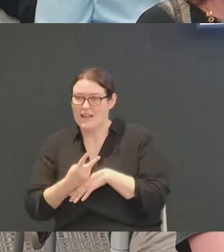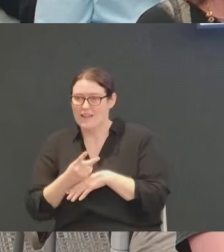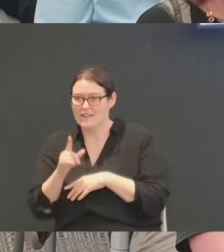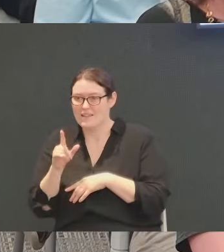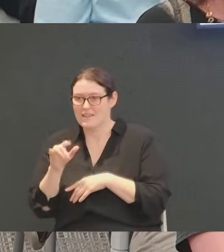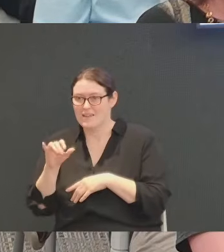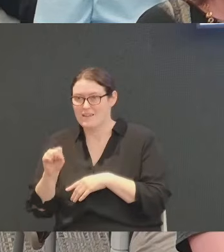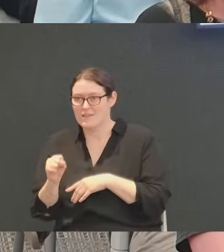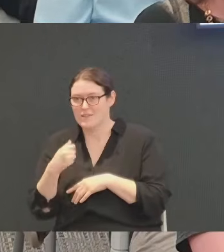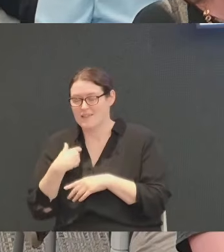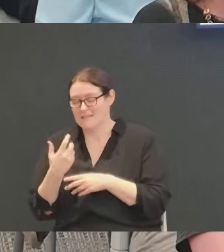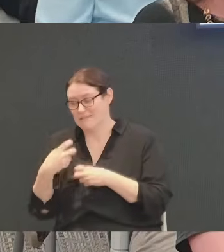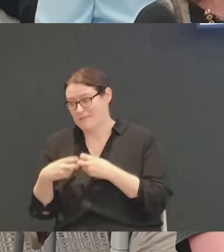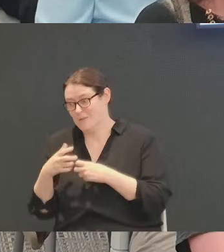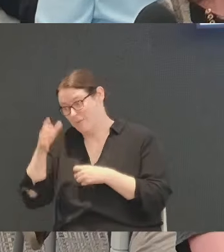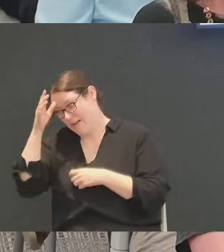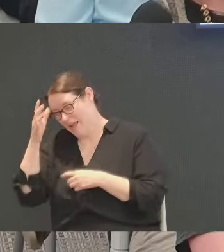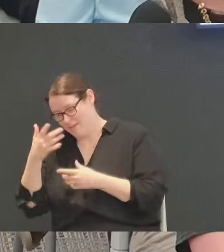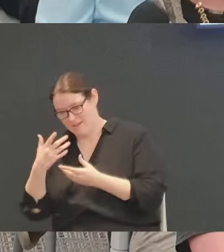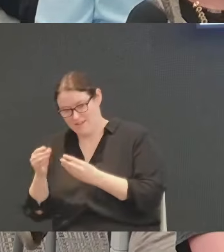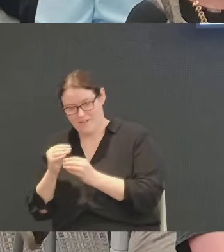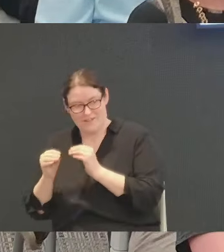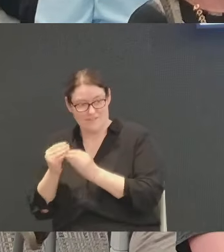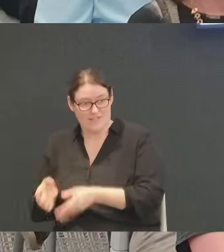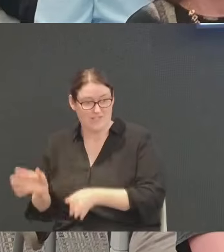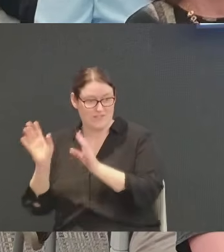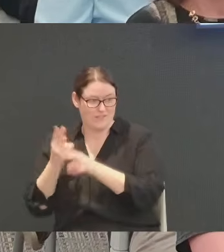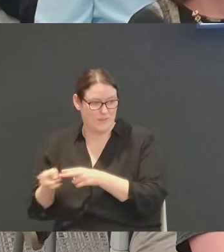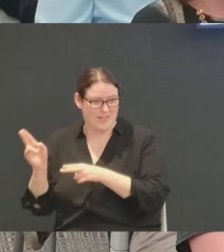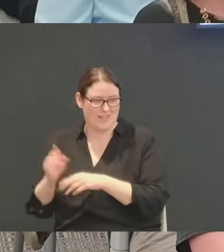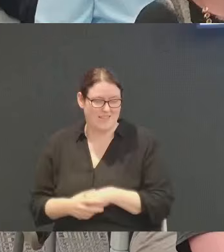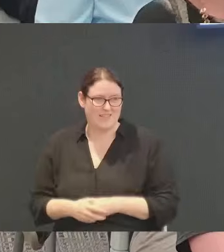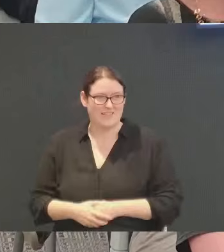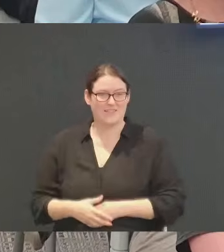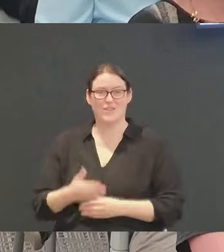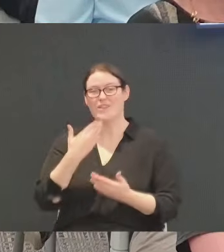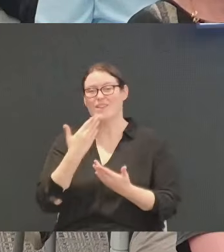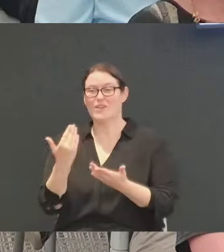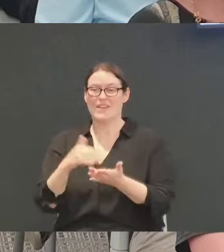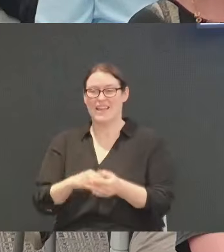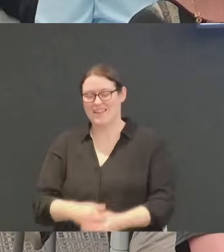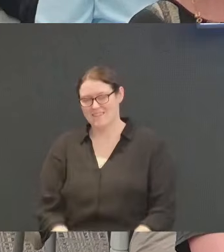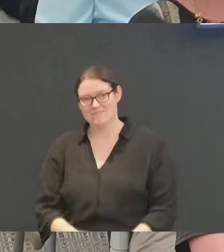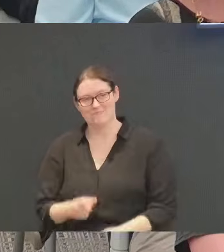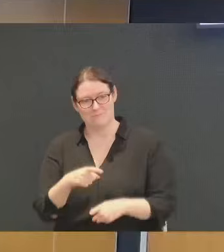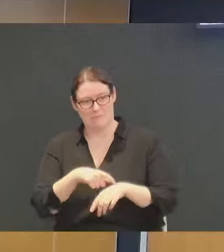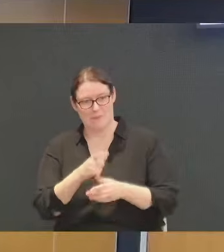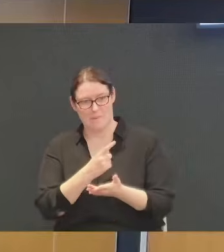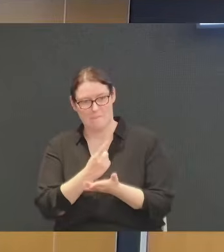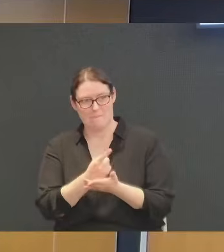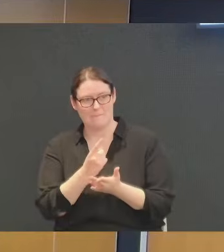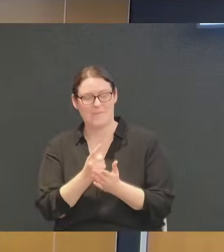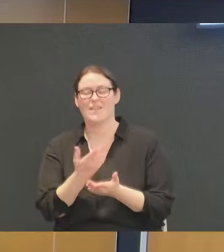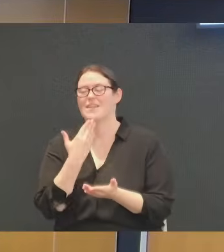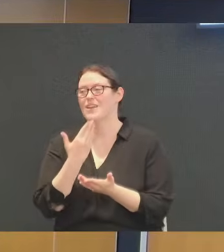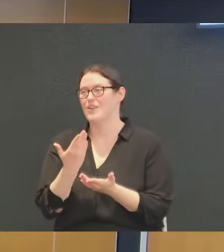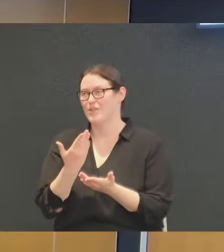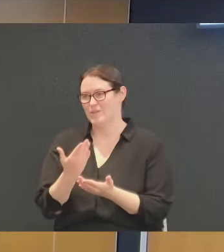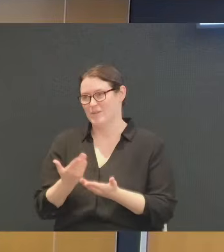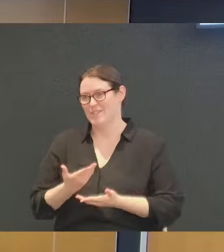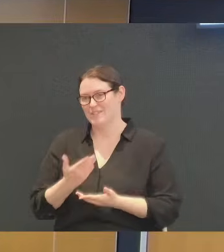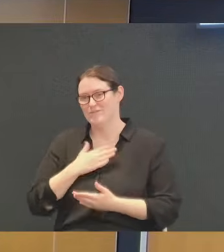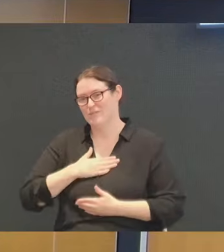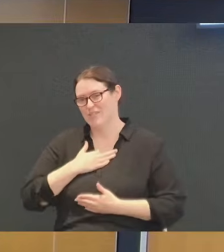but they resolved that quick. Uh, so um, thanks again. Thank you. Appreciate it.